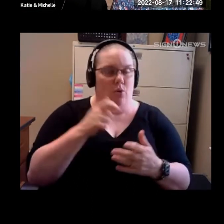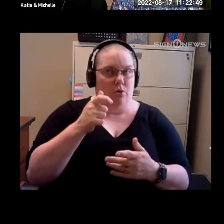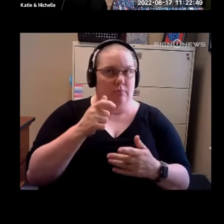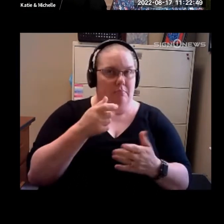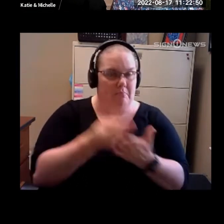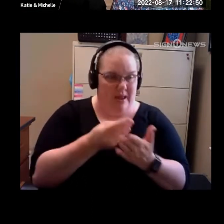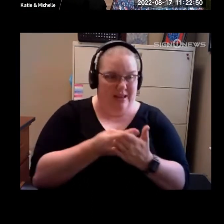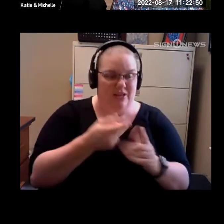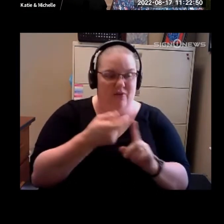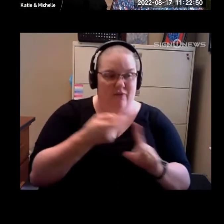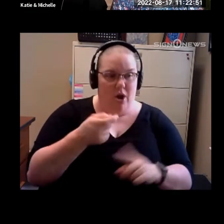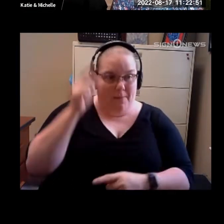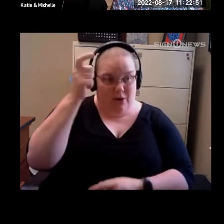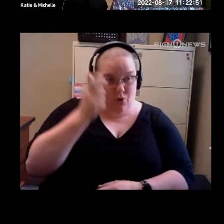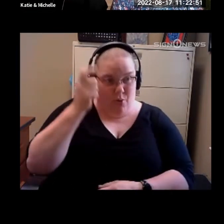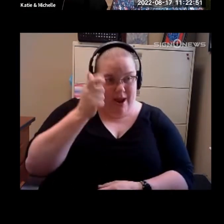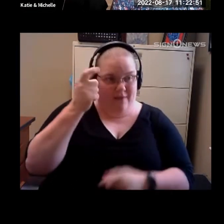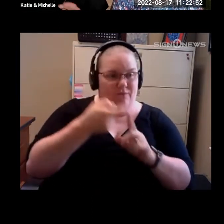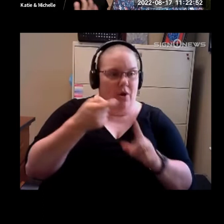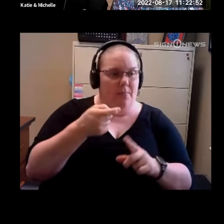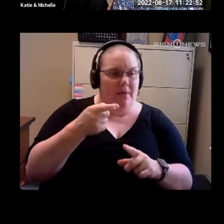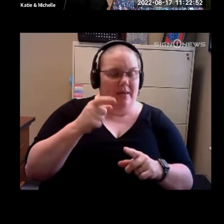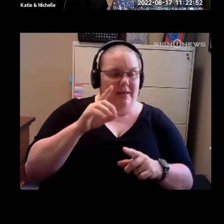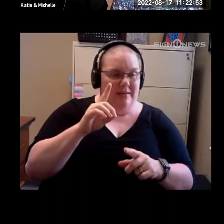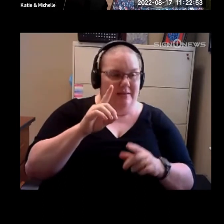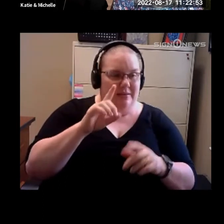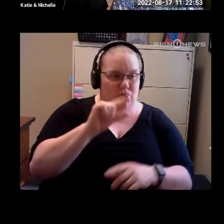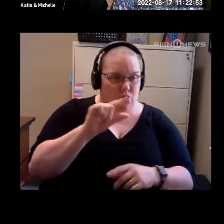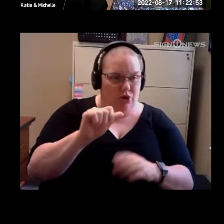disability and they receive federal fund and so we're asked to help collect some data so there